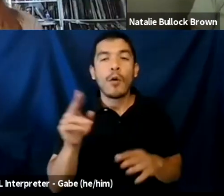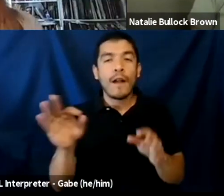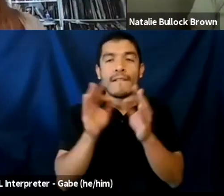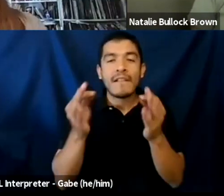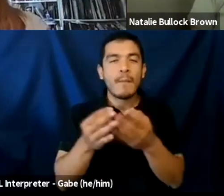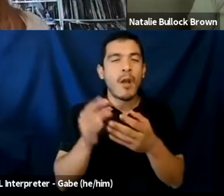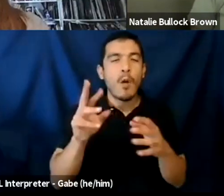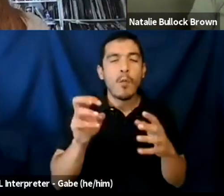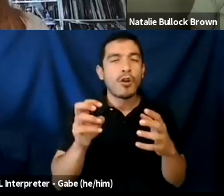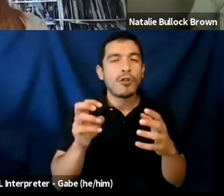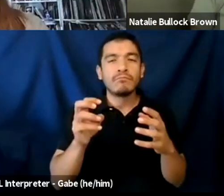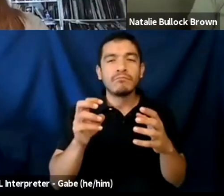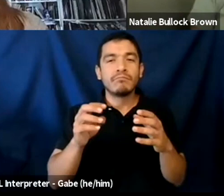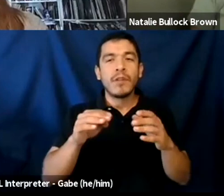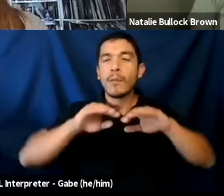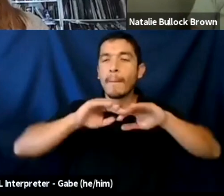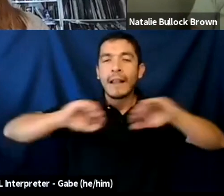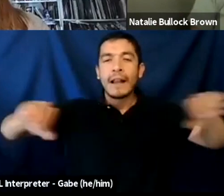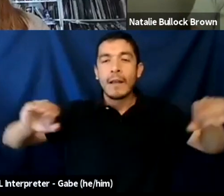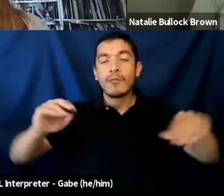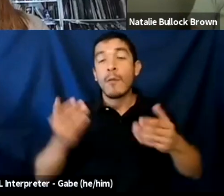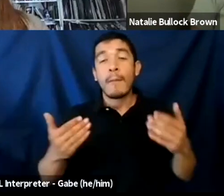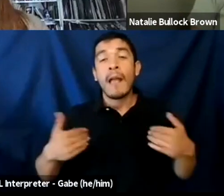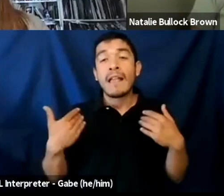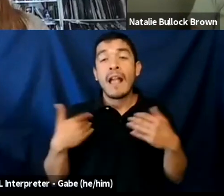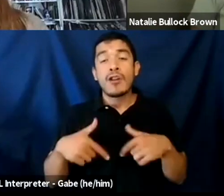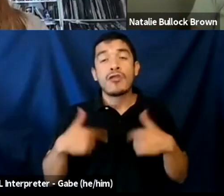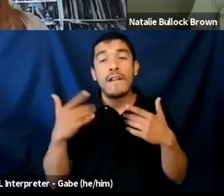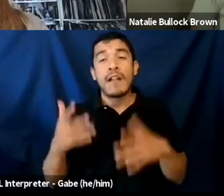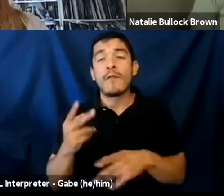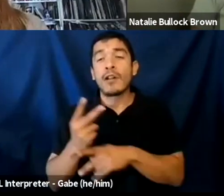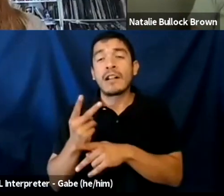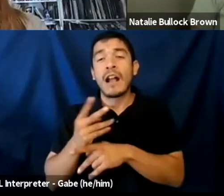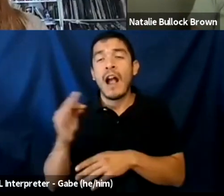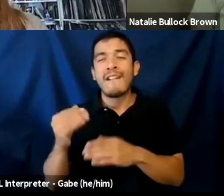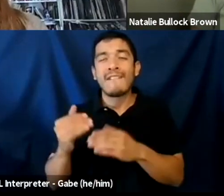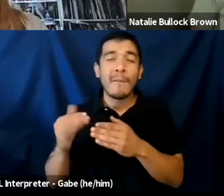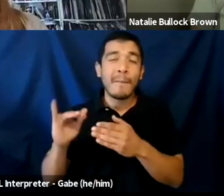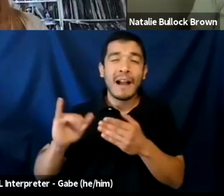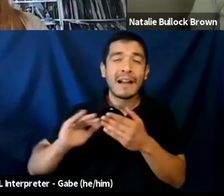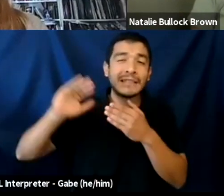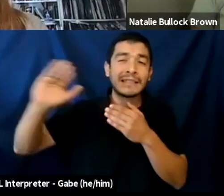So, maybe a young survivor's being taken care of by a distant relative, an uncle.